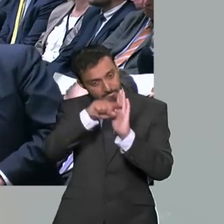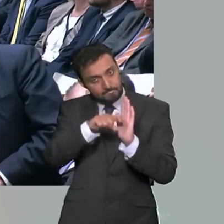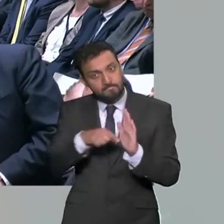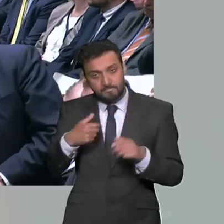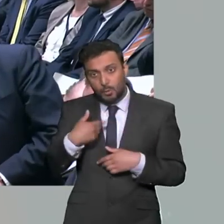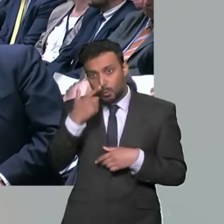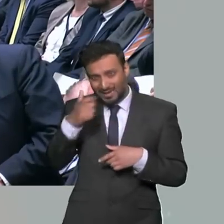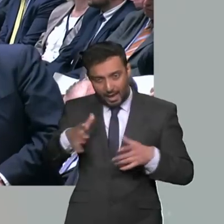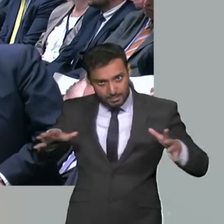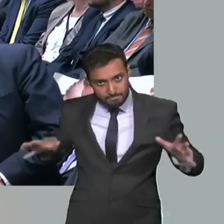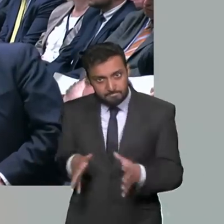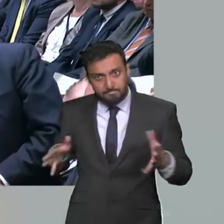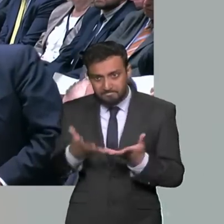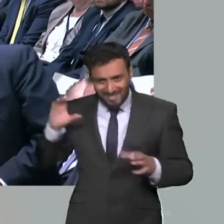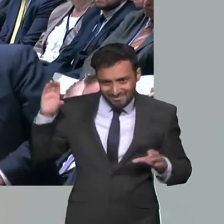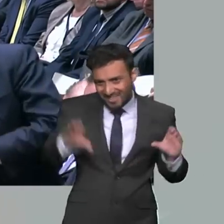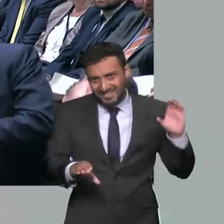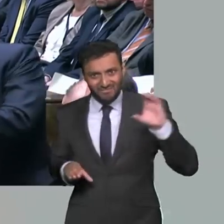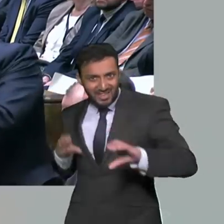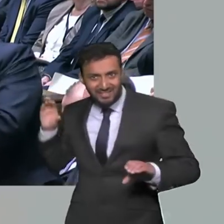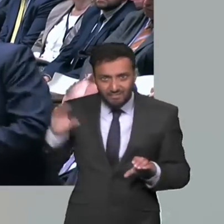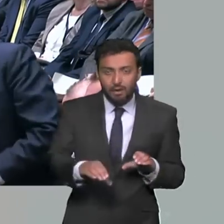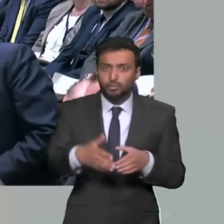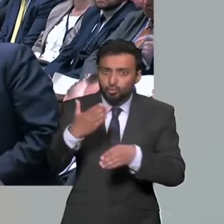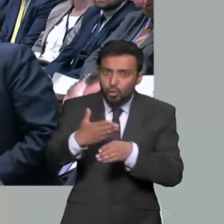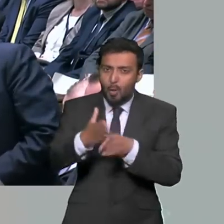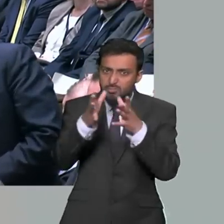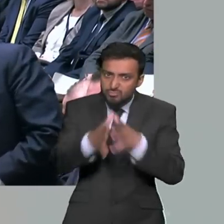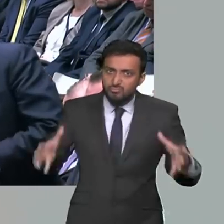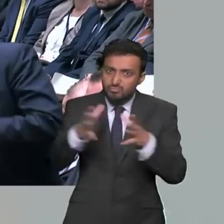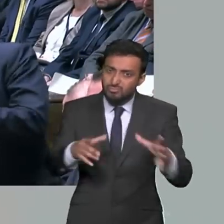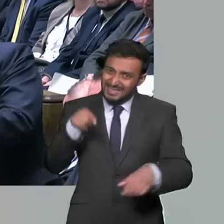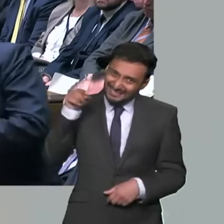in our country and drive jobs, and it is thanks to the steps that we took and thanks to the